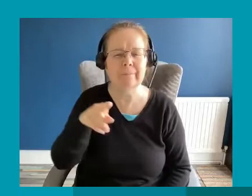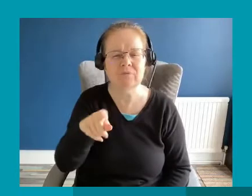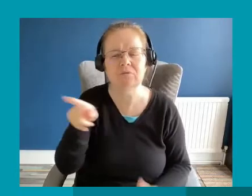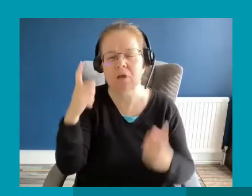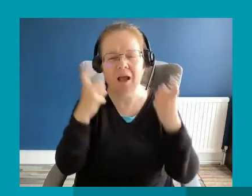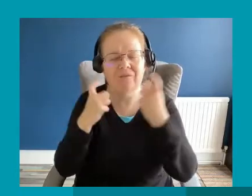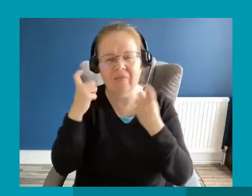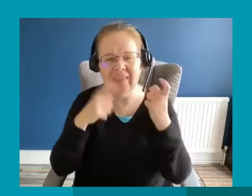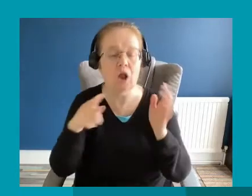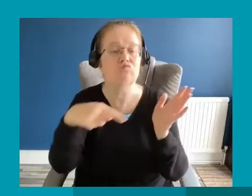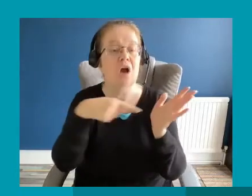let's go to the next slide.